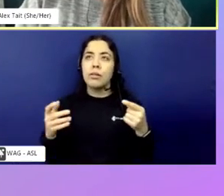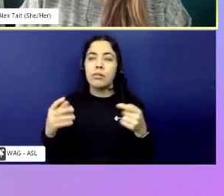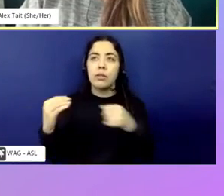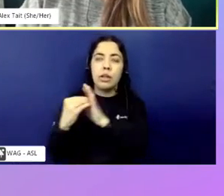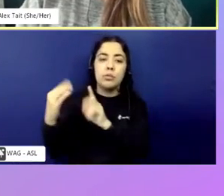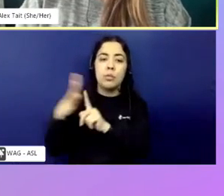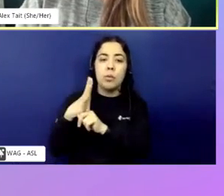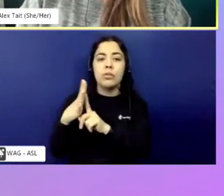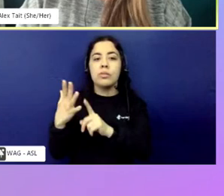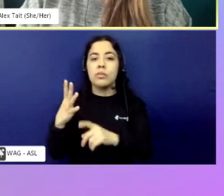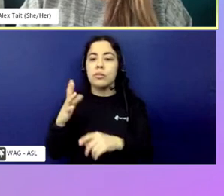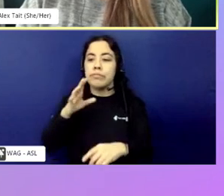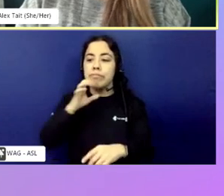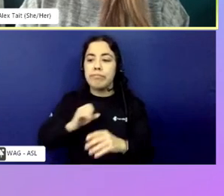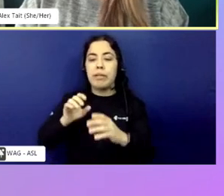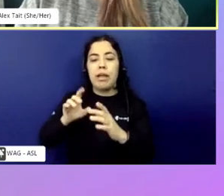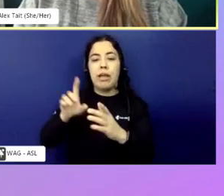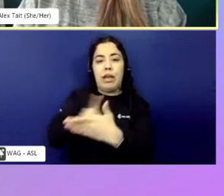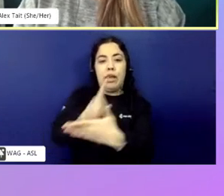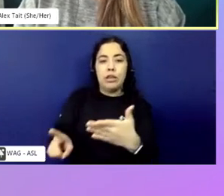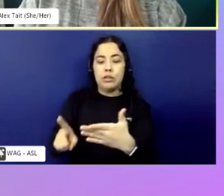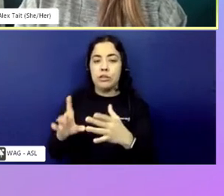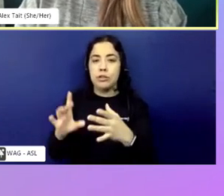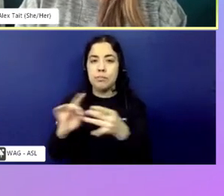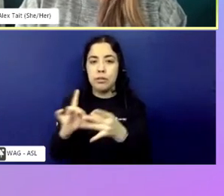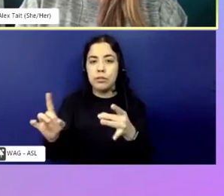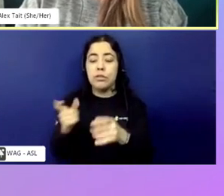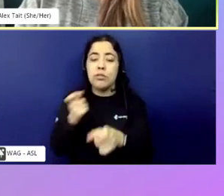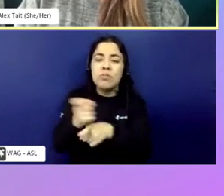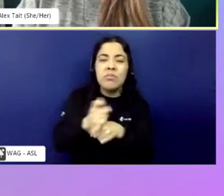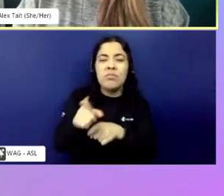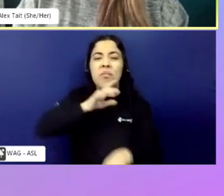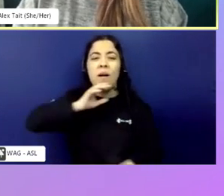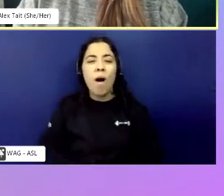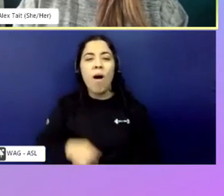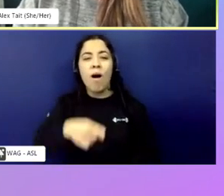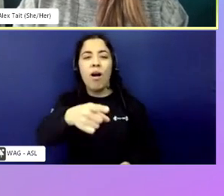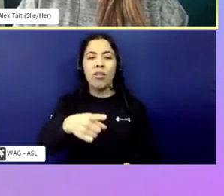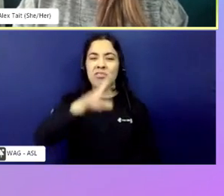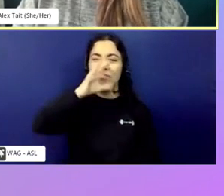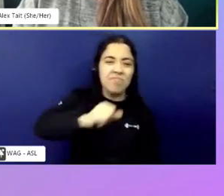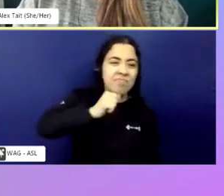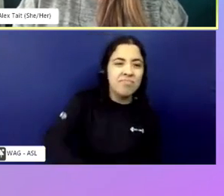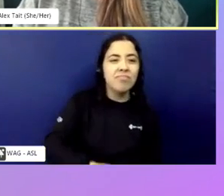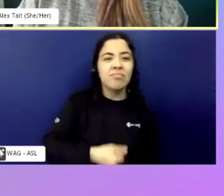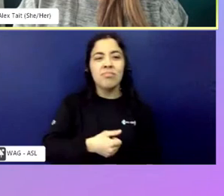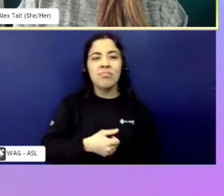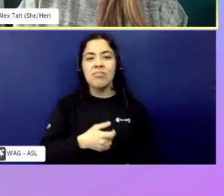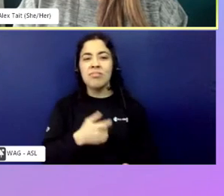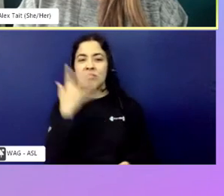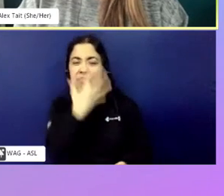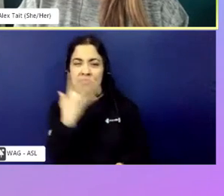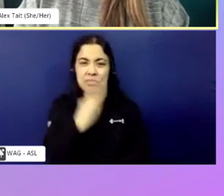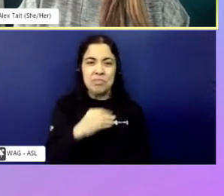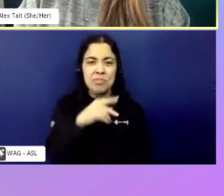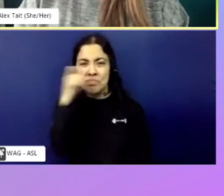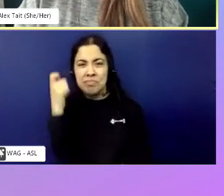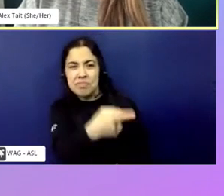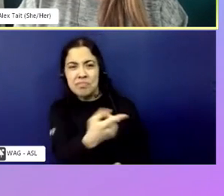65% reported being ages exposed to messaging. Jokes about old age, messaging and playing seniors or less